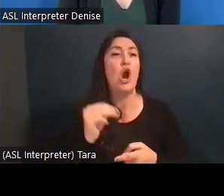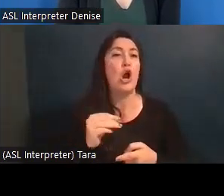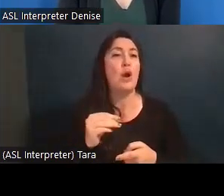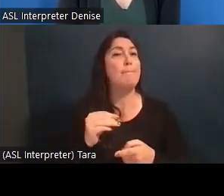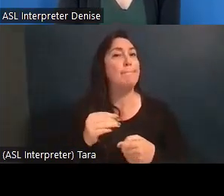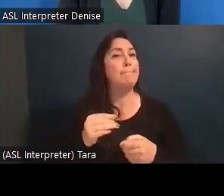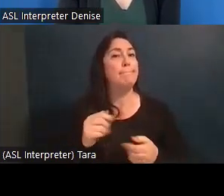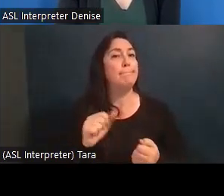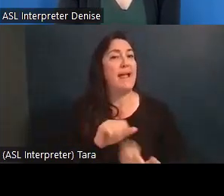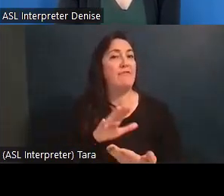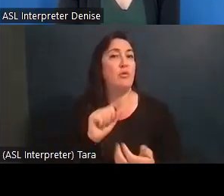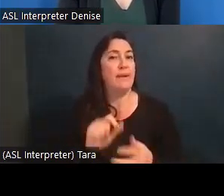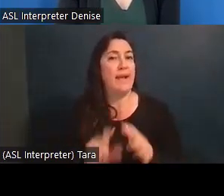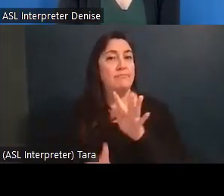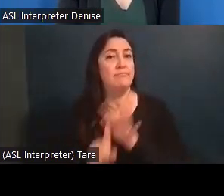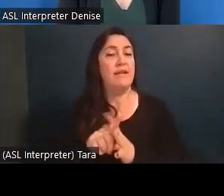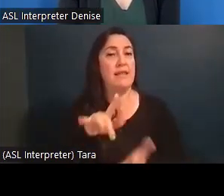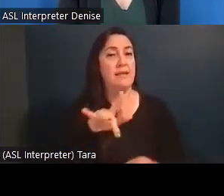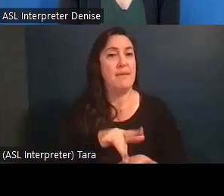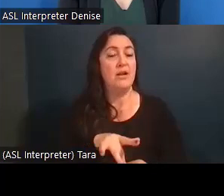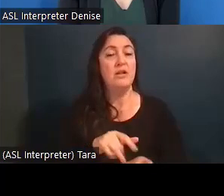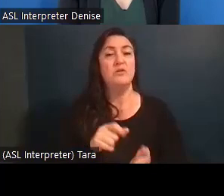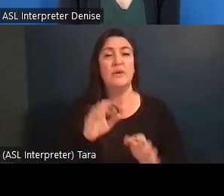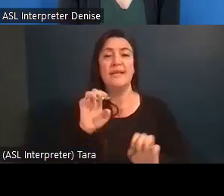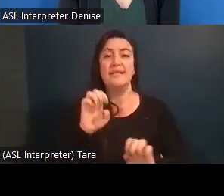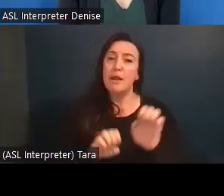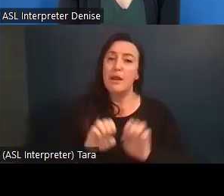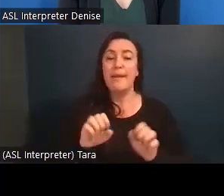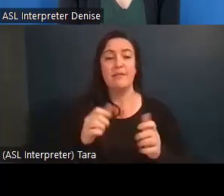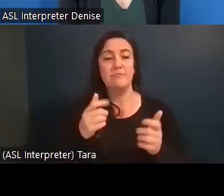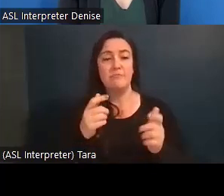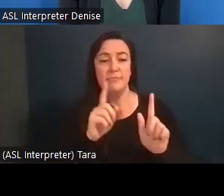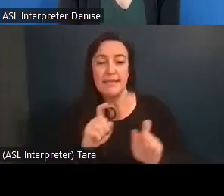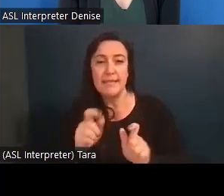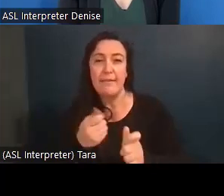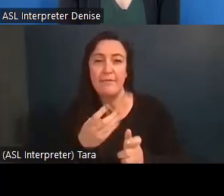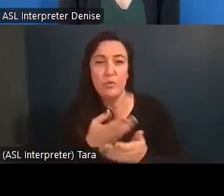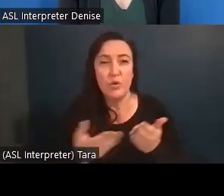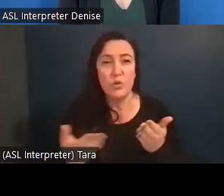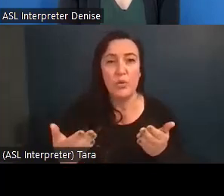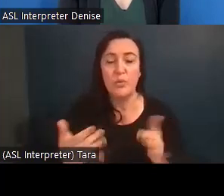zone to try out some new things. The question will be sort of you know, making sure that that that